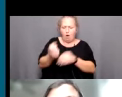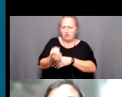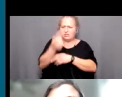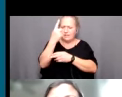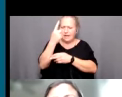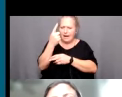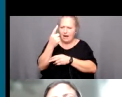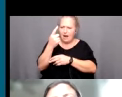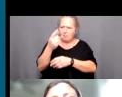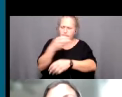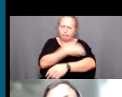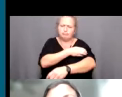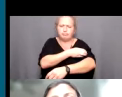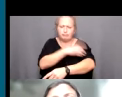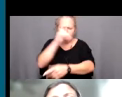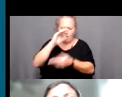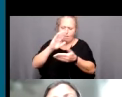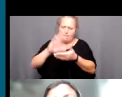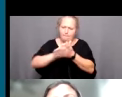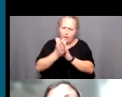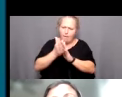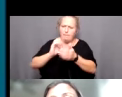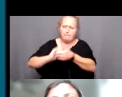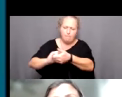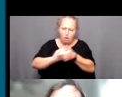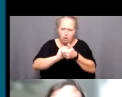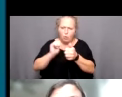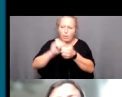power of partnering with community based organizations and other groups